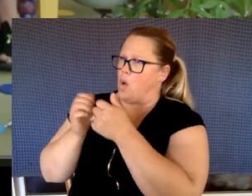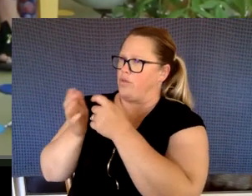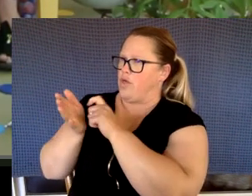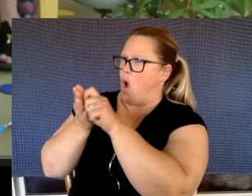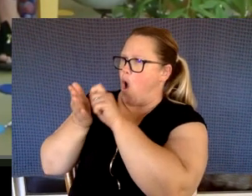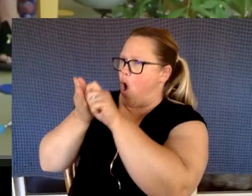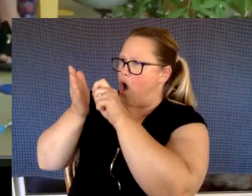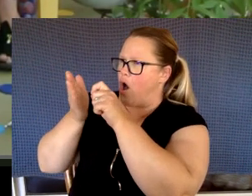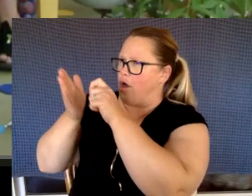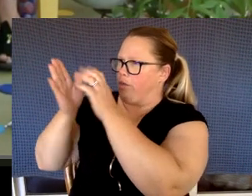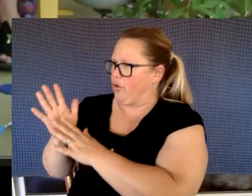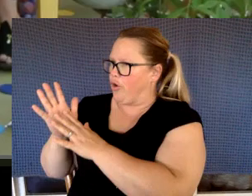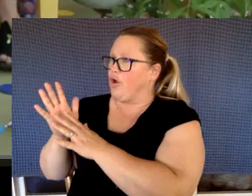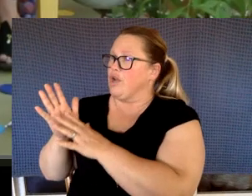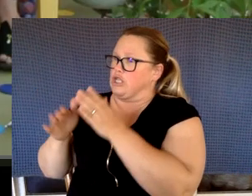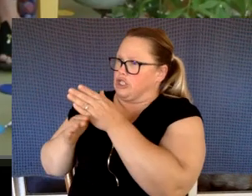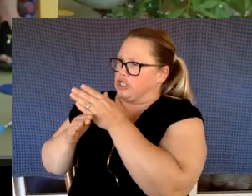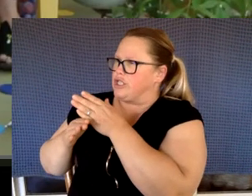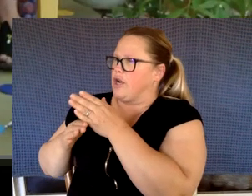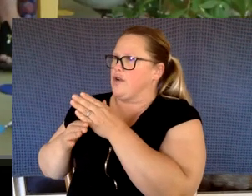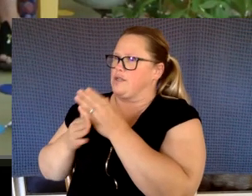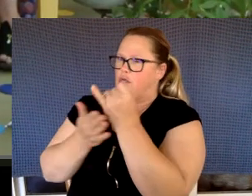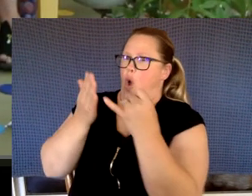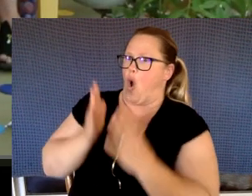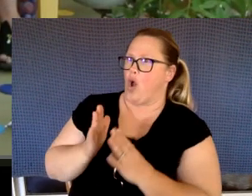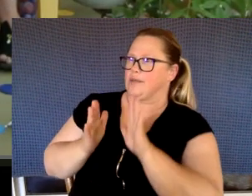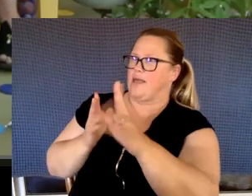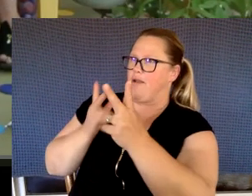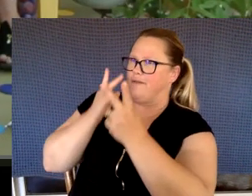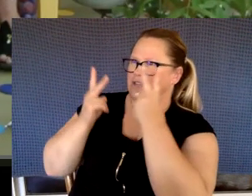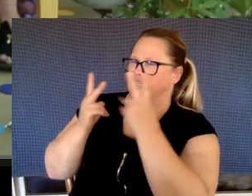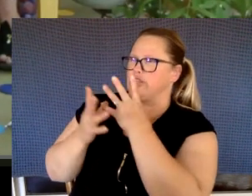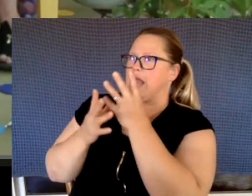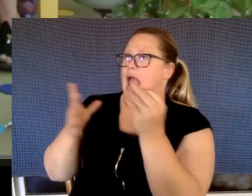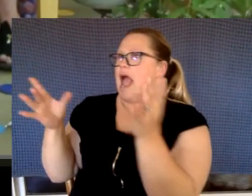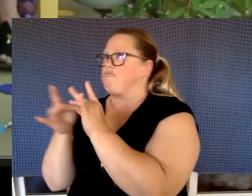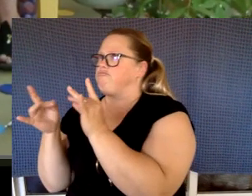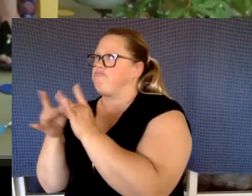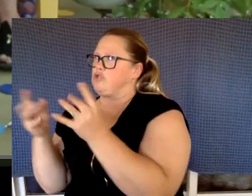not only the artist's vision but also carrying the narrative.